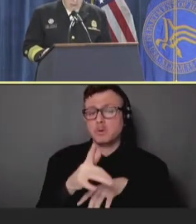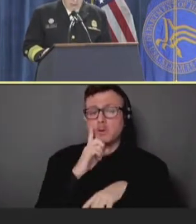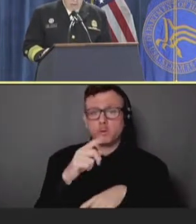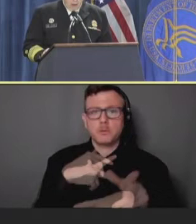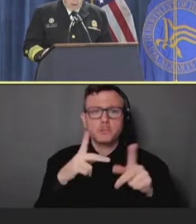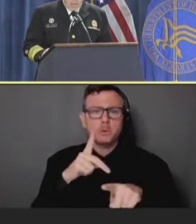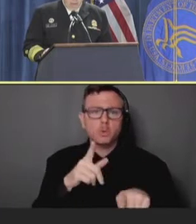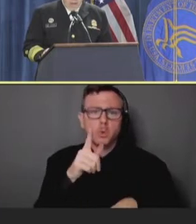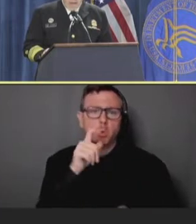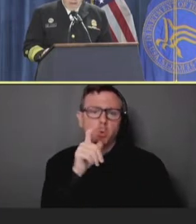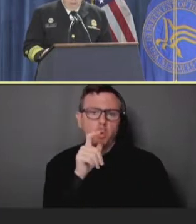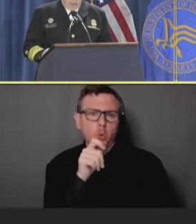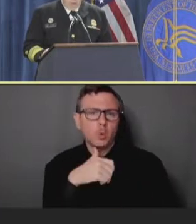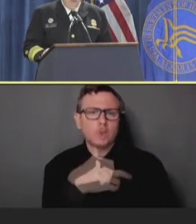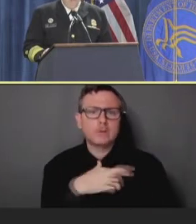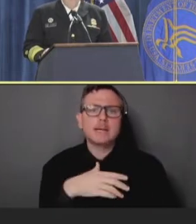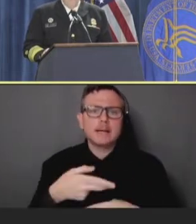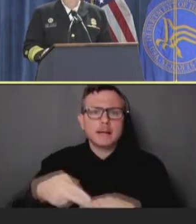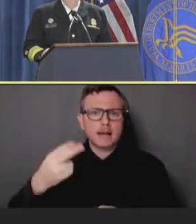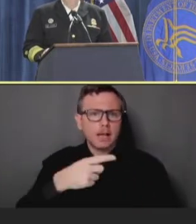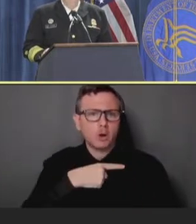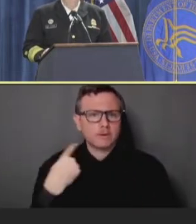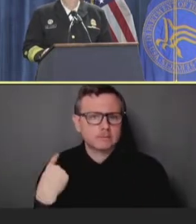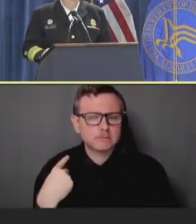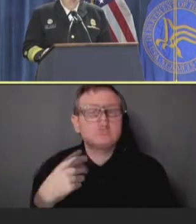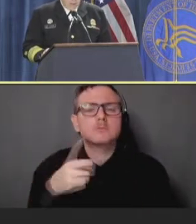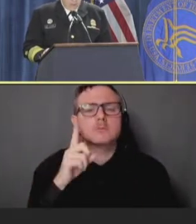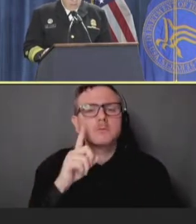immunocompromised individuals and older Americans.